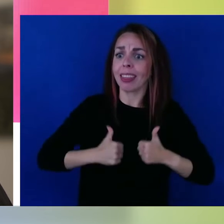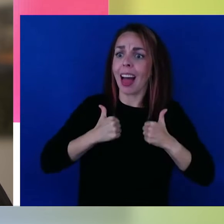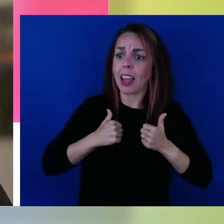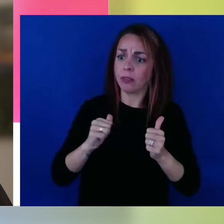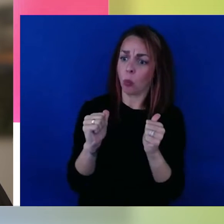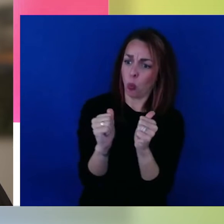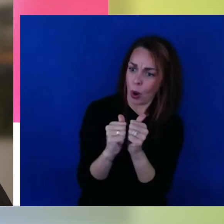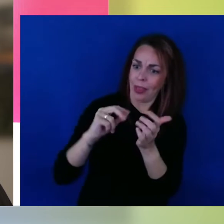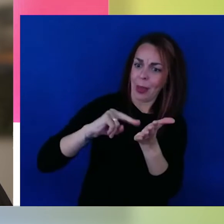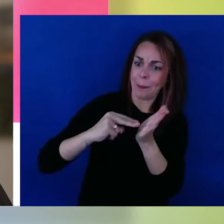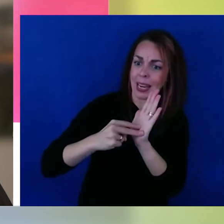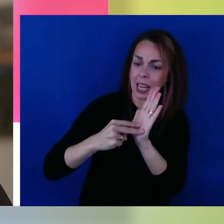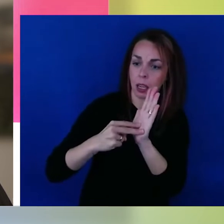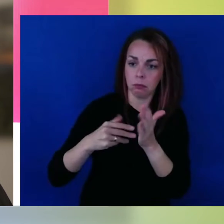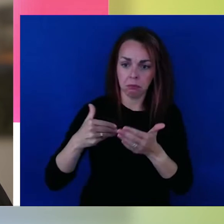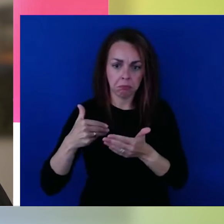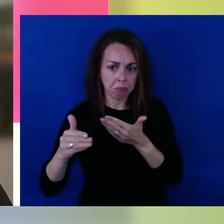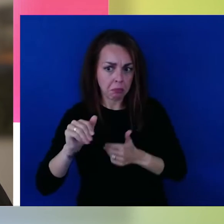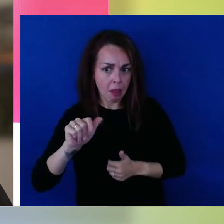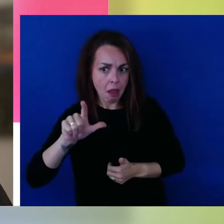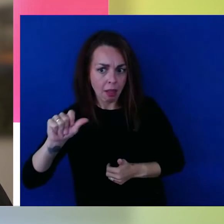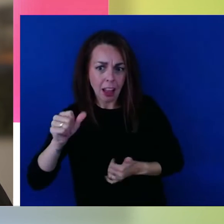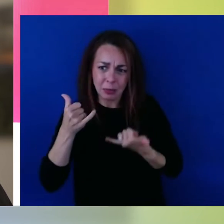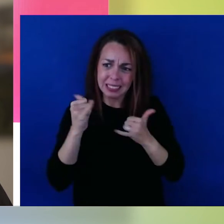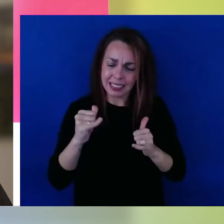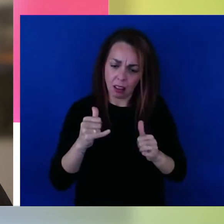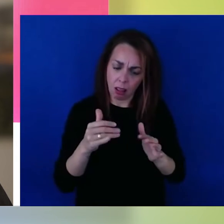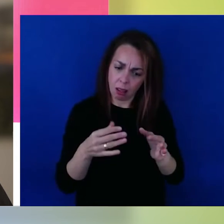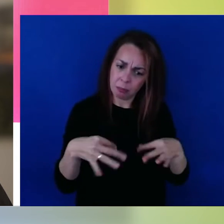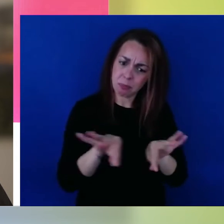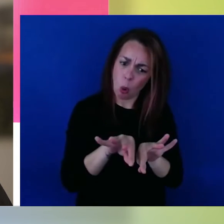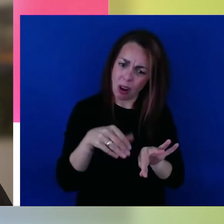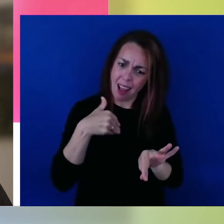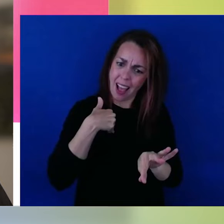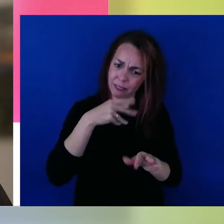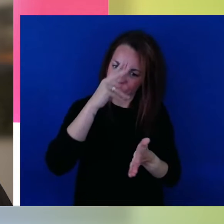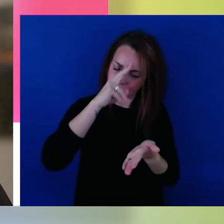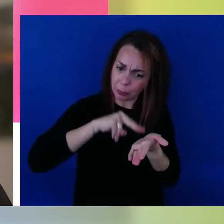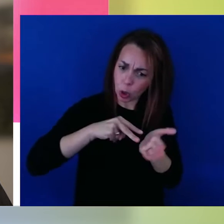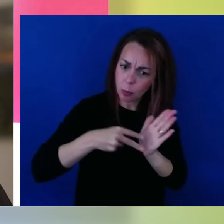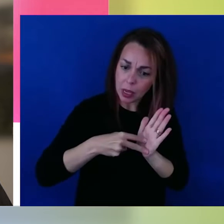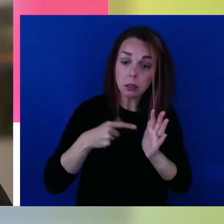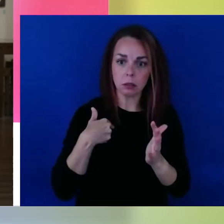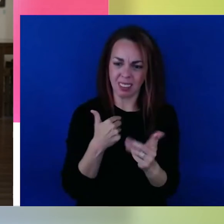despite my ALS diagnosis, I wanted to do everything I could do